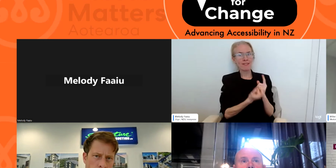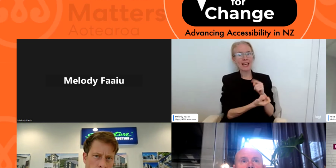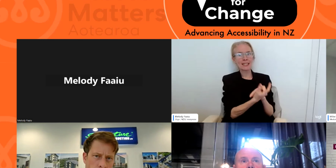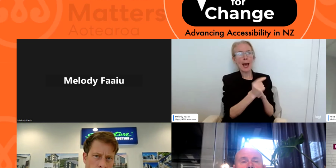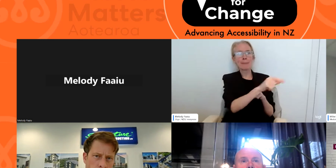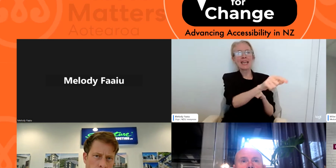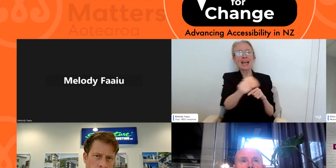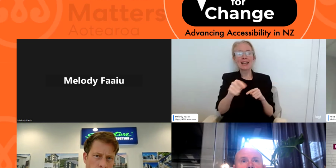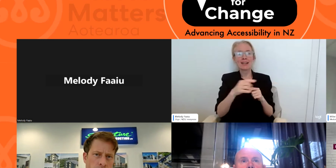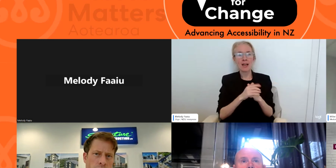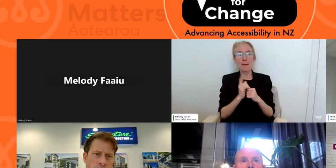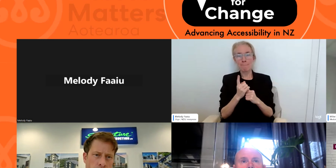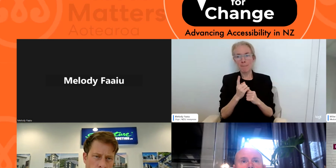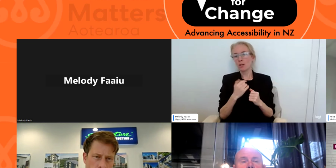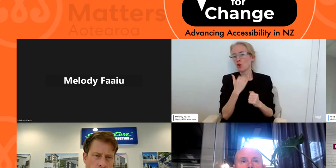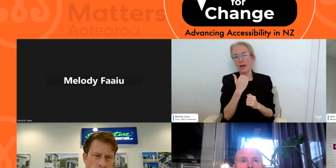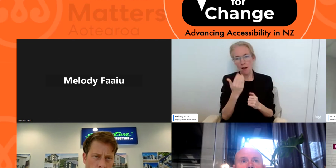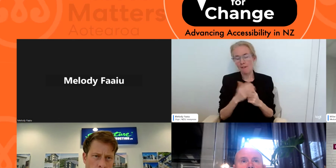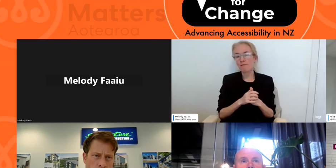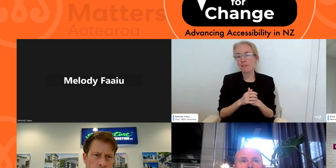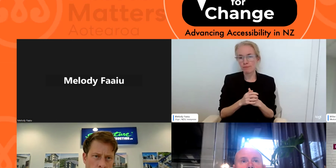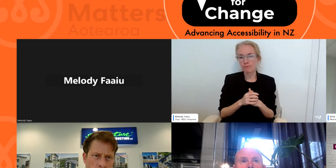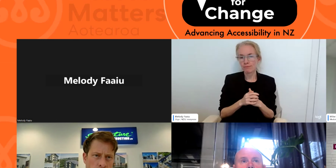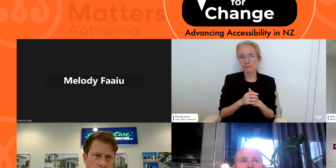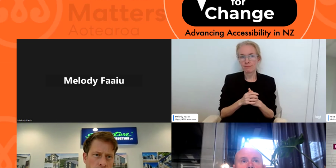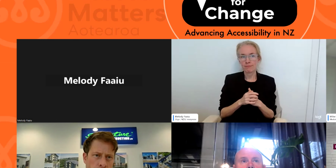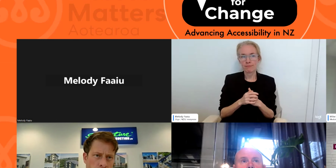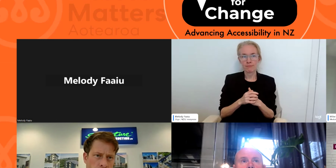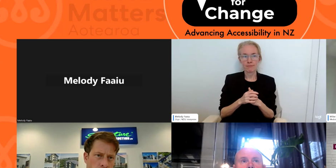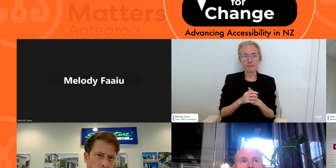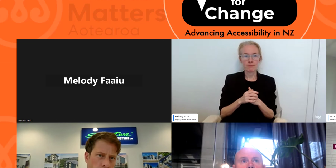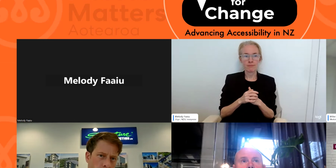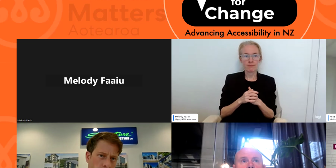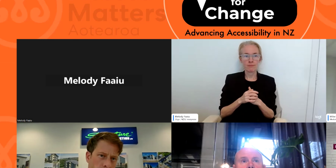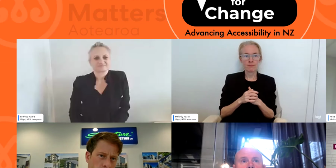need more. That's great. Thank you all of you, you've touched